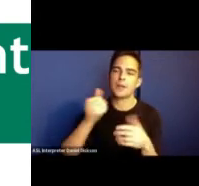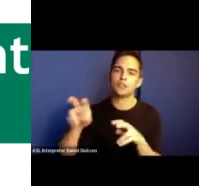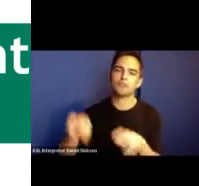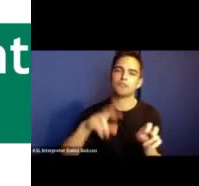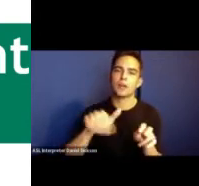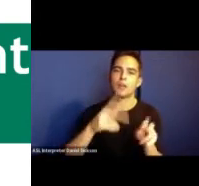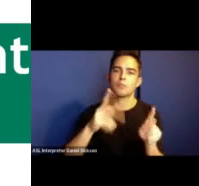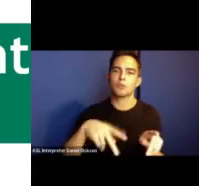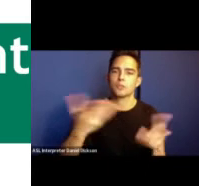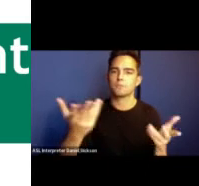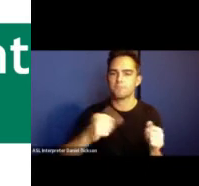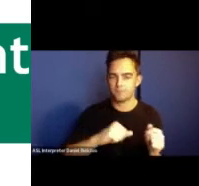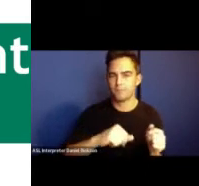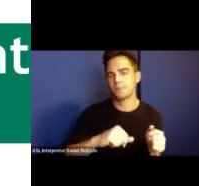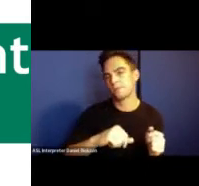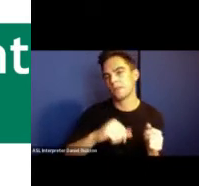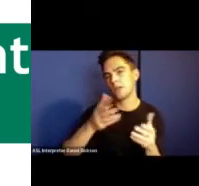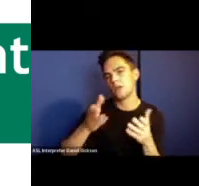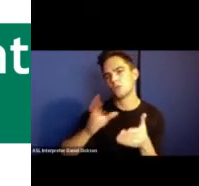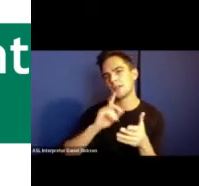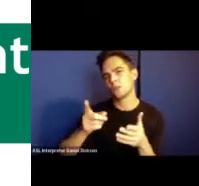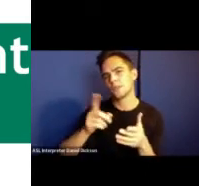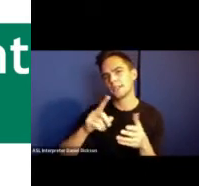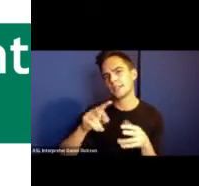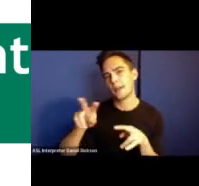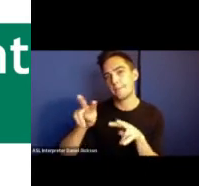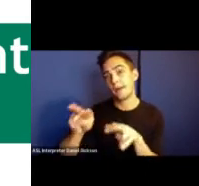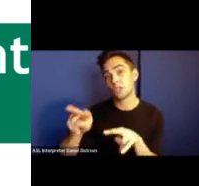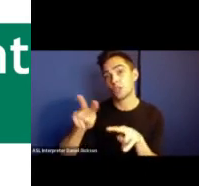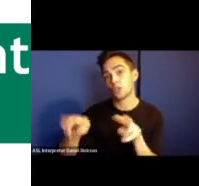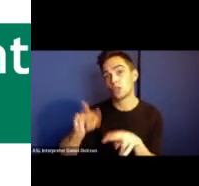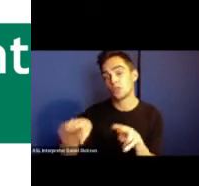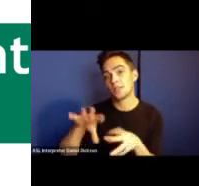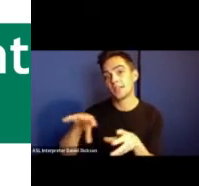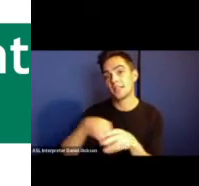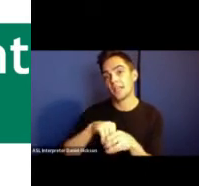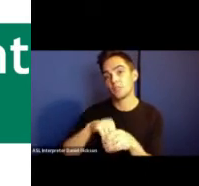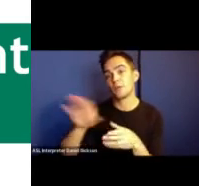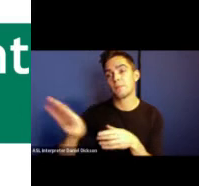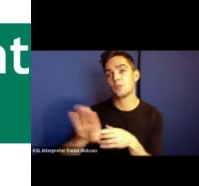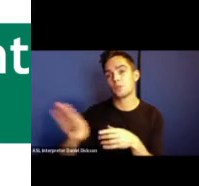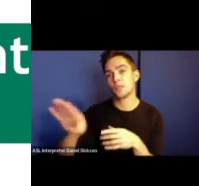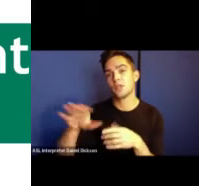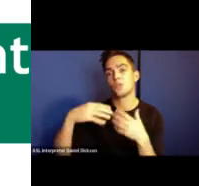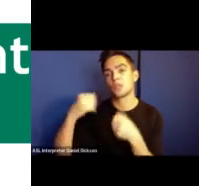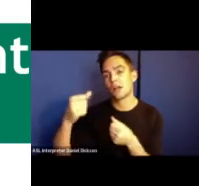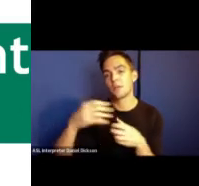person. So it's a way to really monitor the engagement between the recovery and the peers. Next slide.